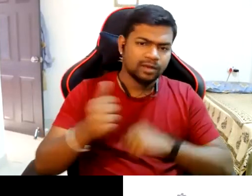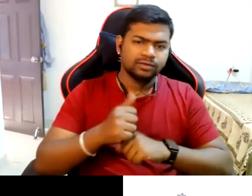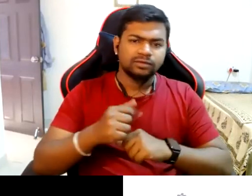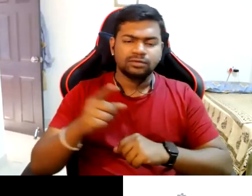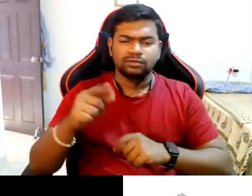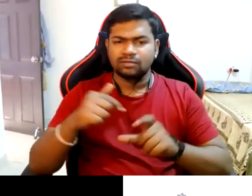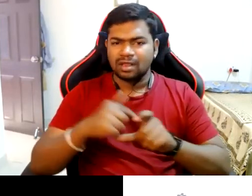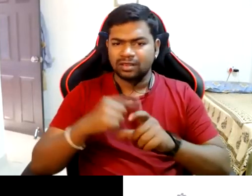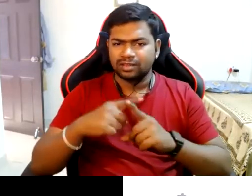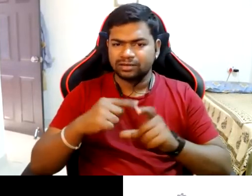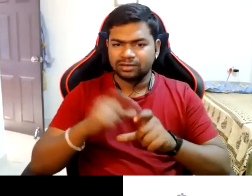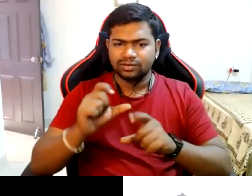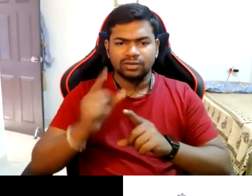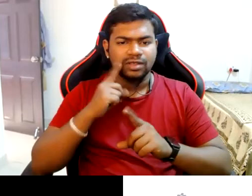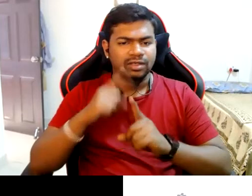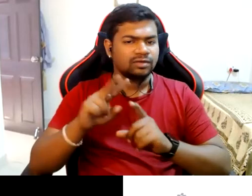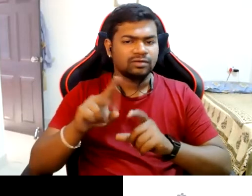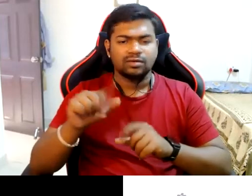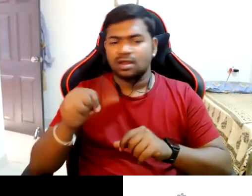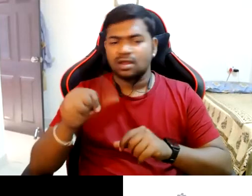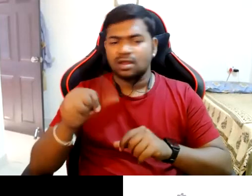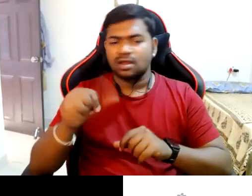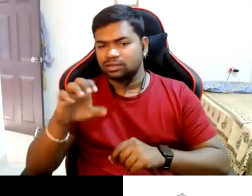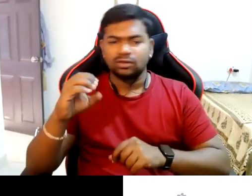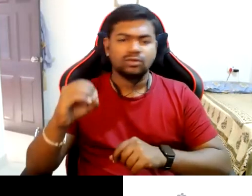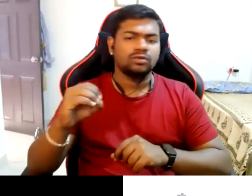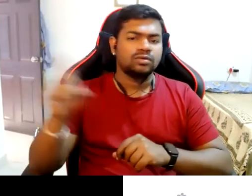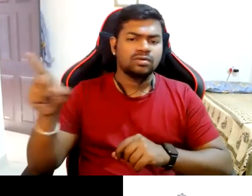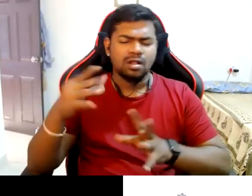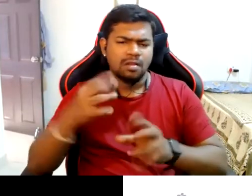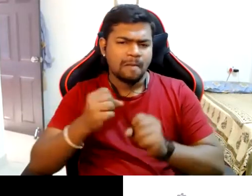The other day I told my CEO that there is ??? if you do this.